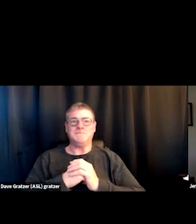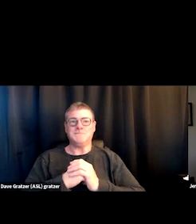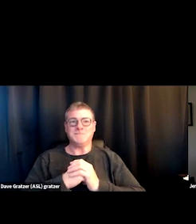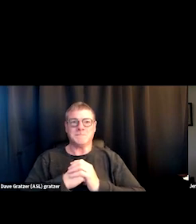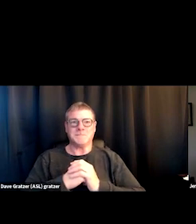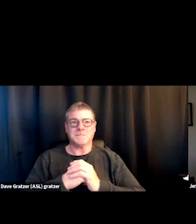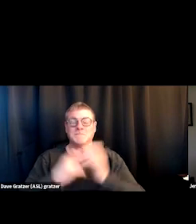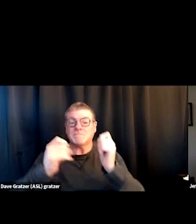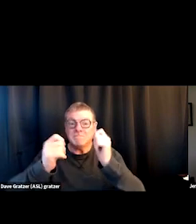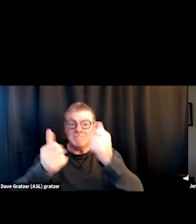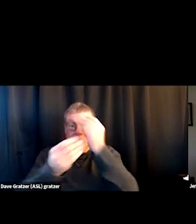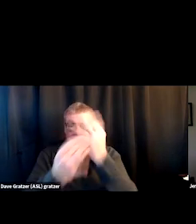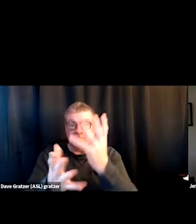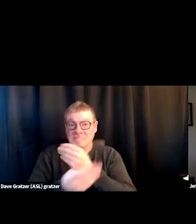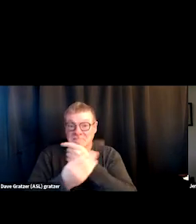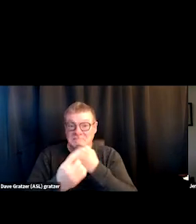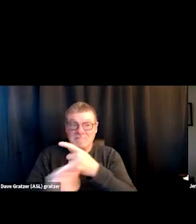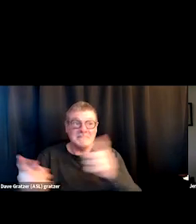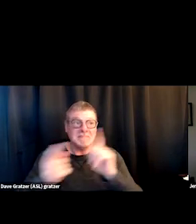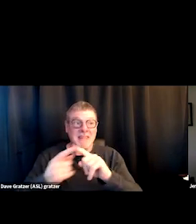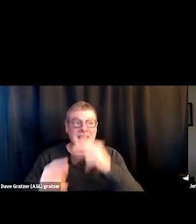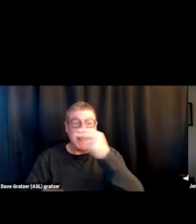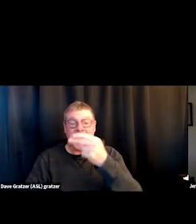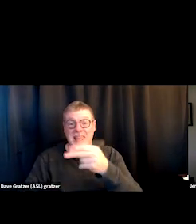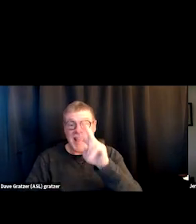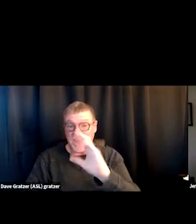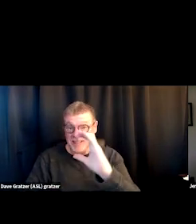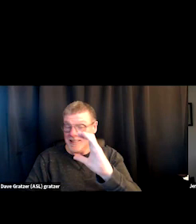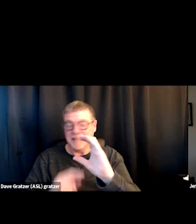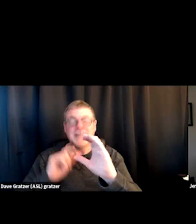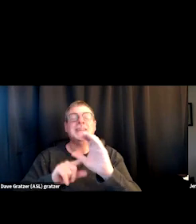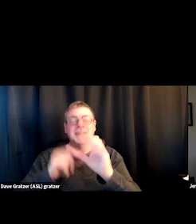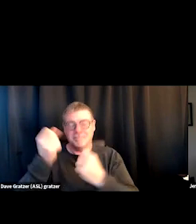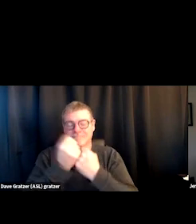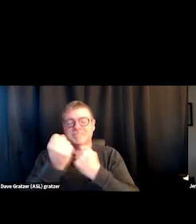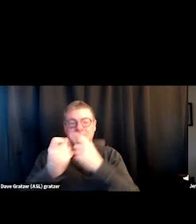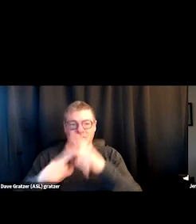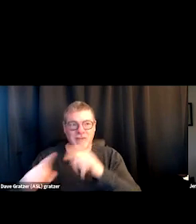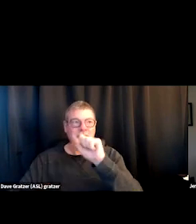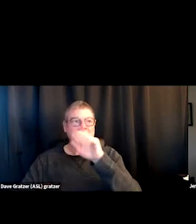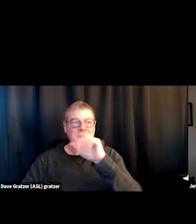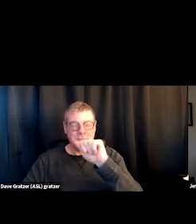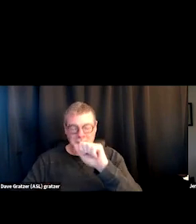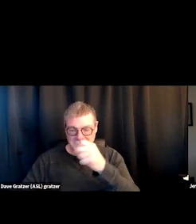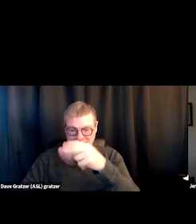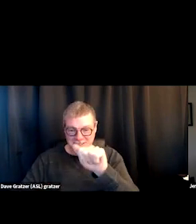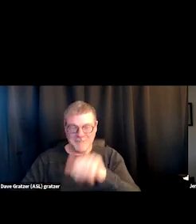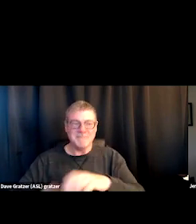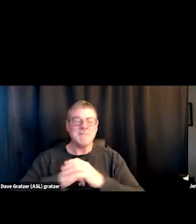A quick disclaimer that the Homeless and Housing Resource Center is funded by the Substance Abuse and Mental Health Services Administration,